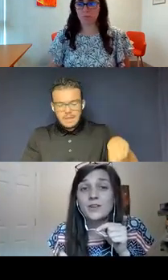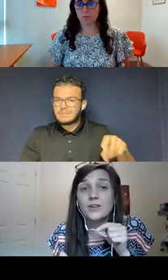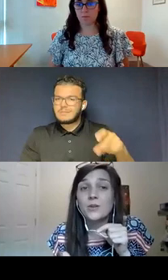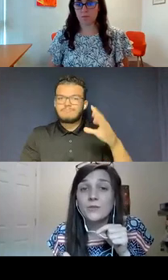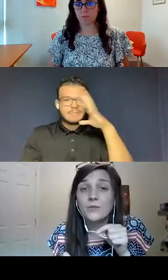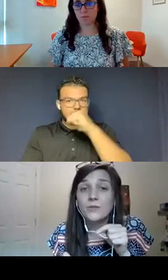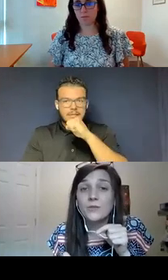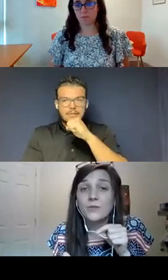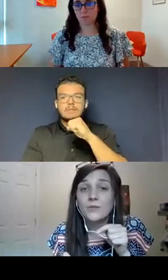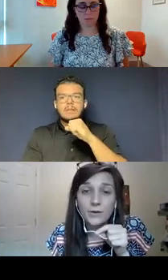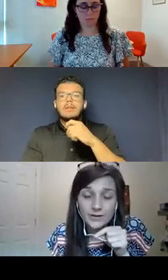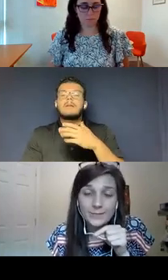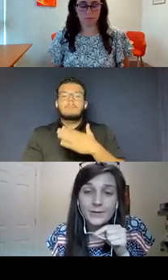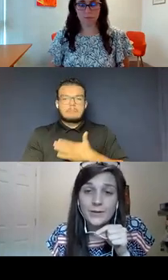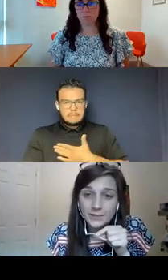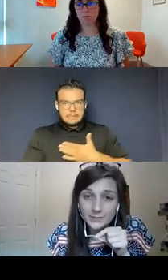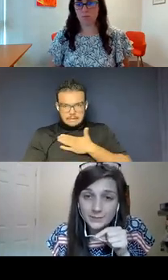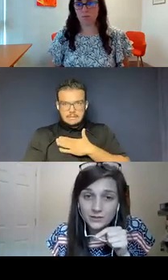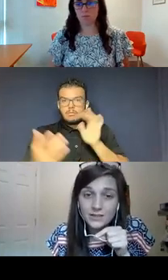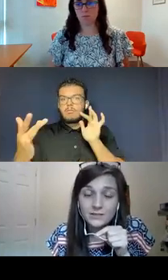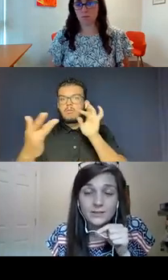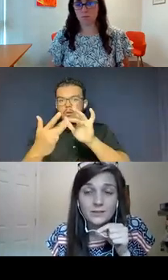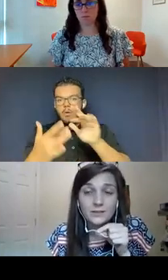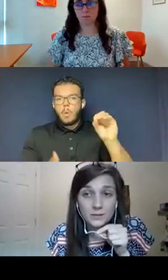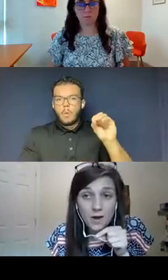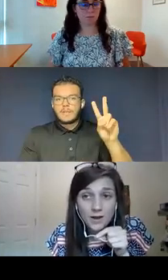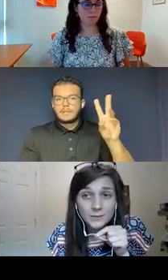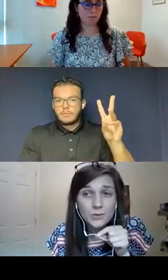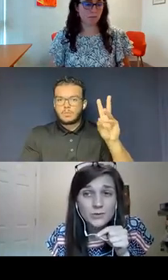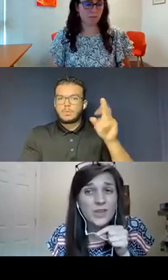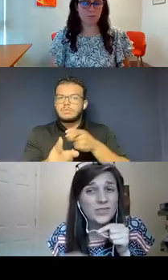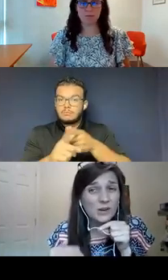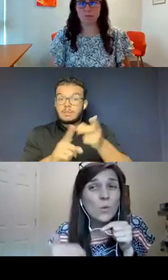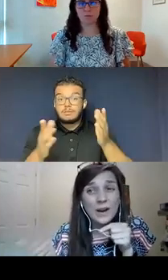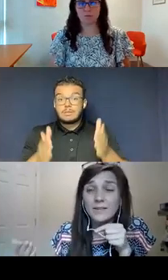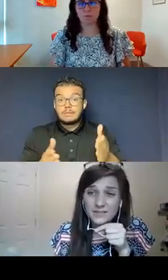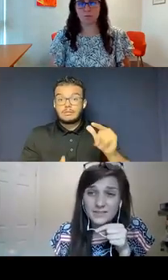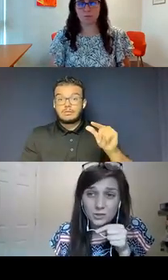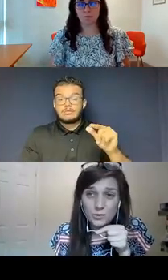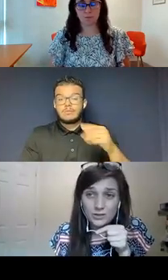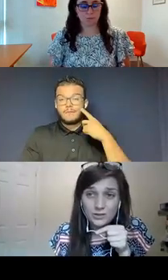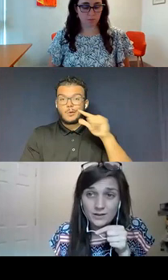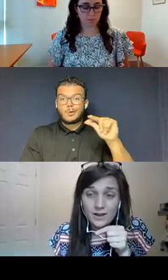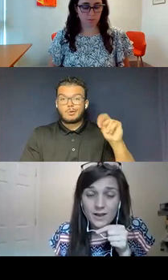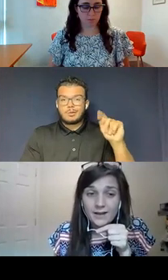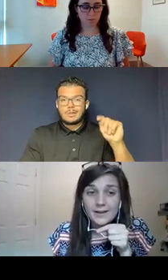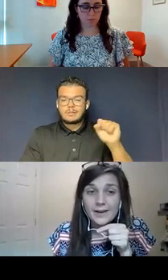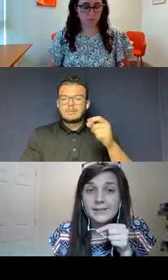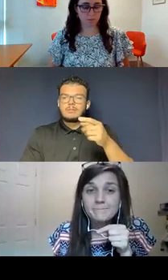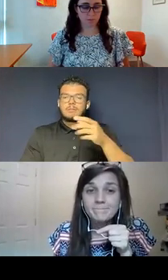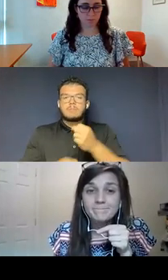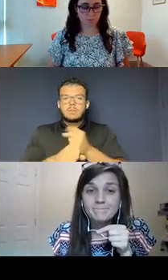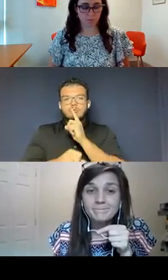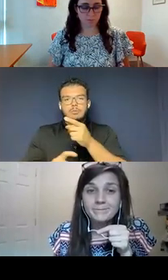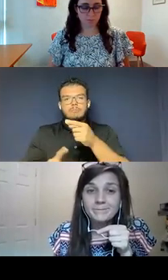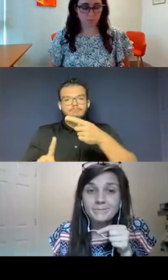sure you reach out to your OVW grant specialist as soon as possible so that they're aware of the situation.